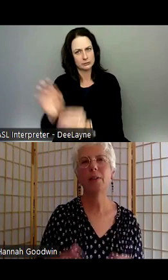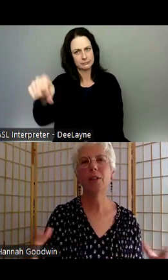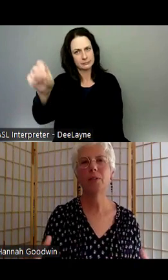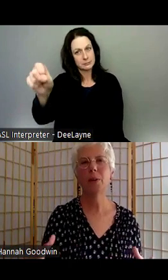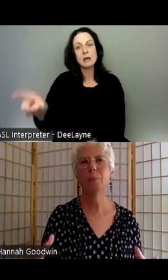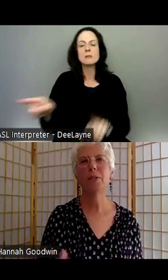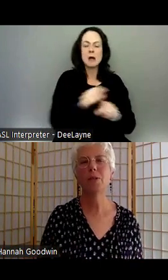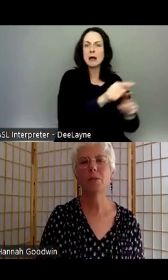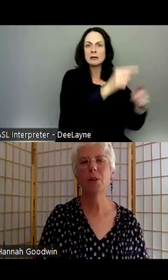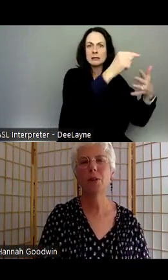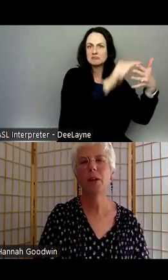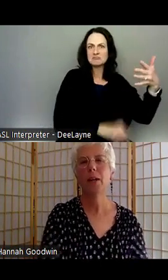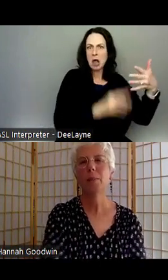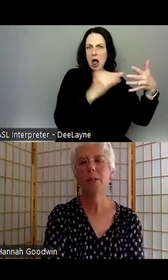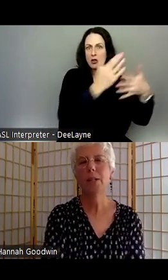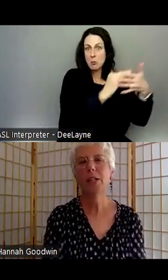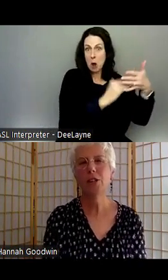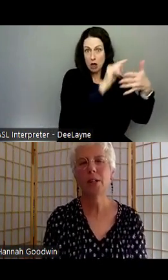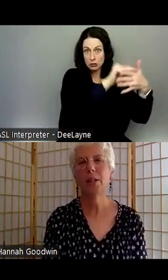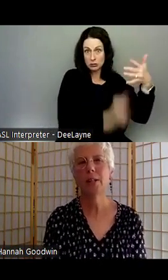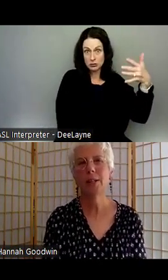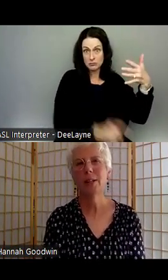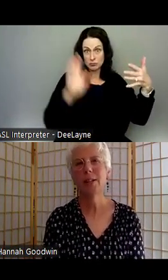all of the different pieces of your presentation